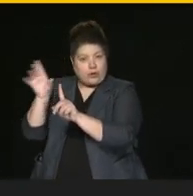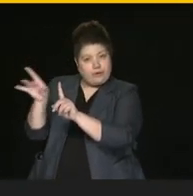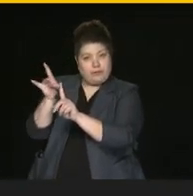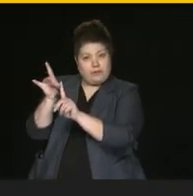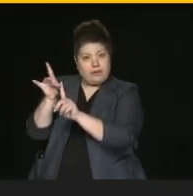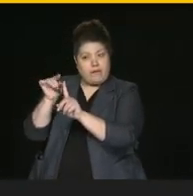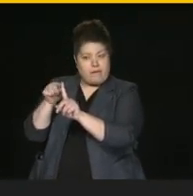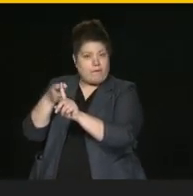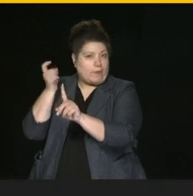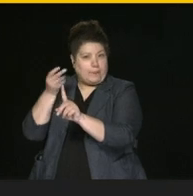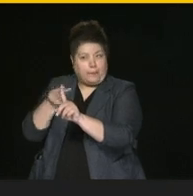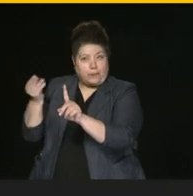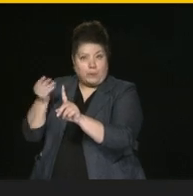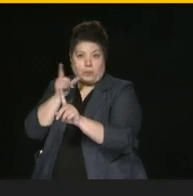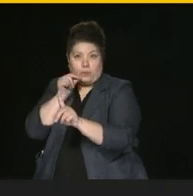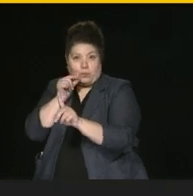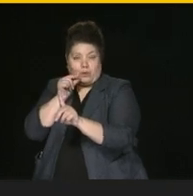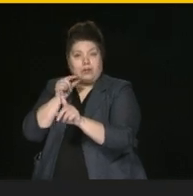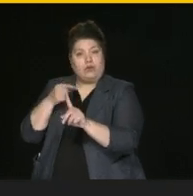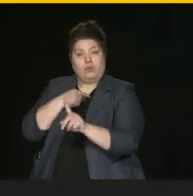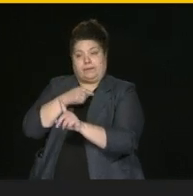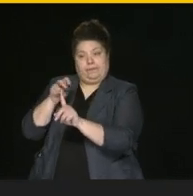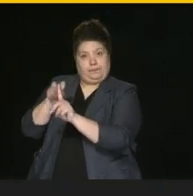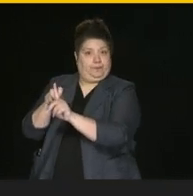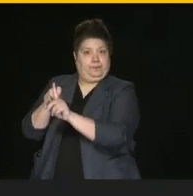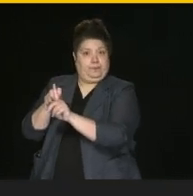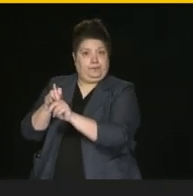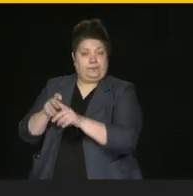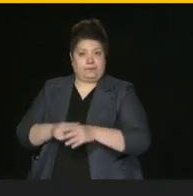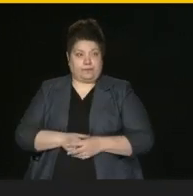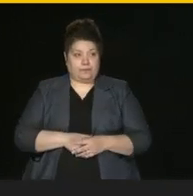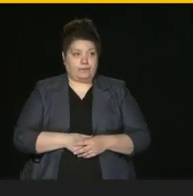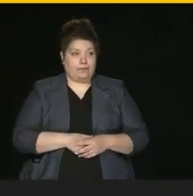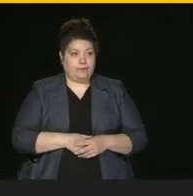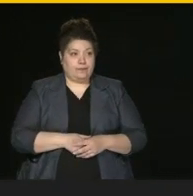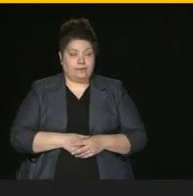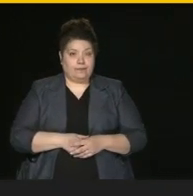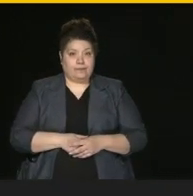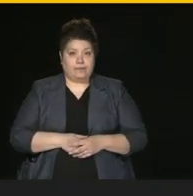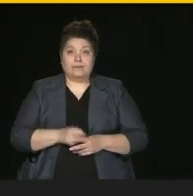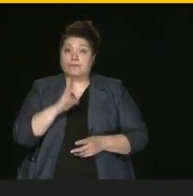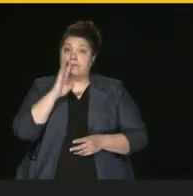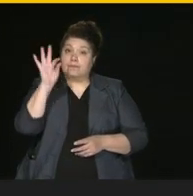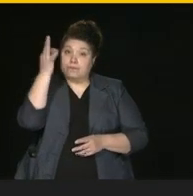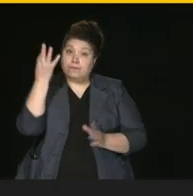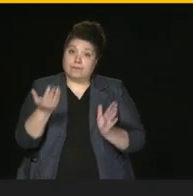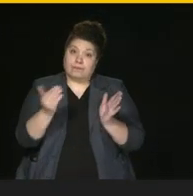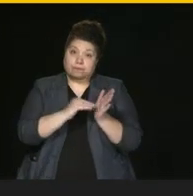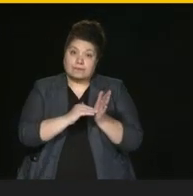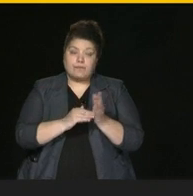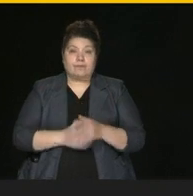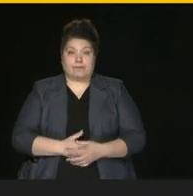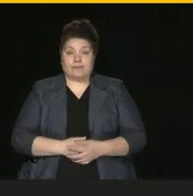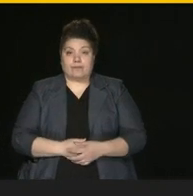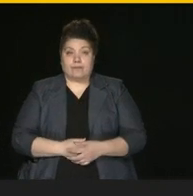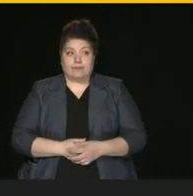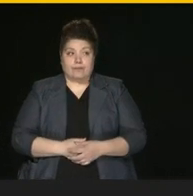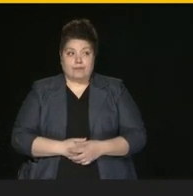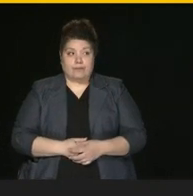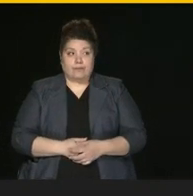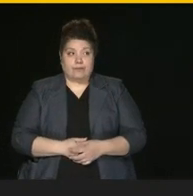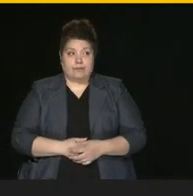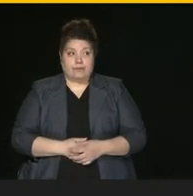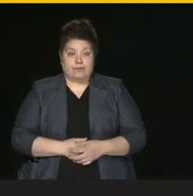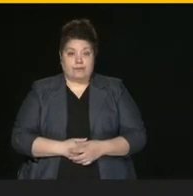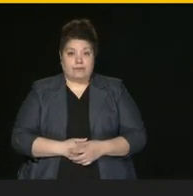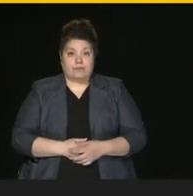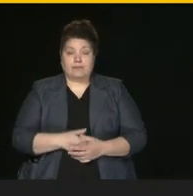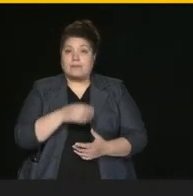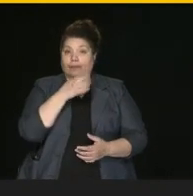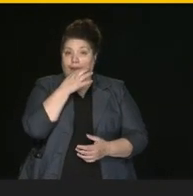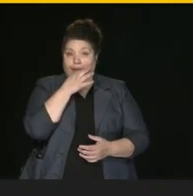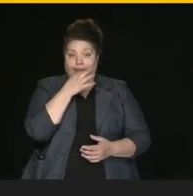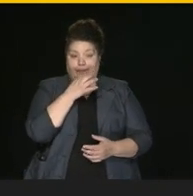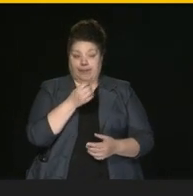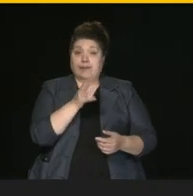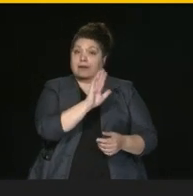OF TRANSMISSION QUICKLY.